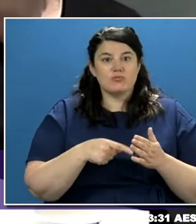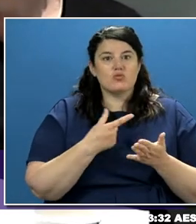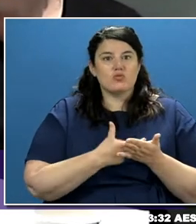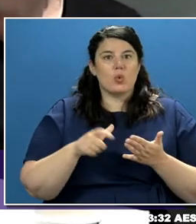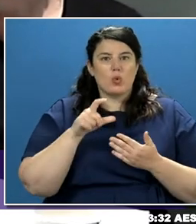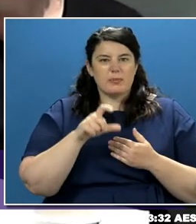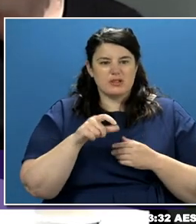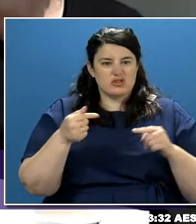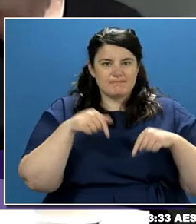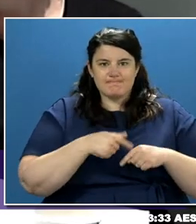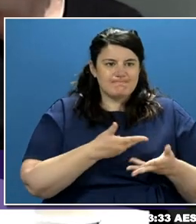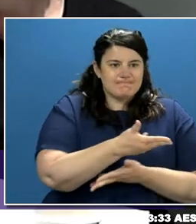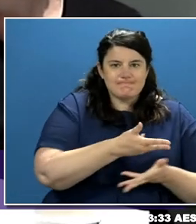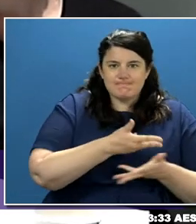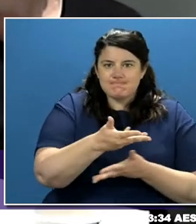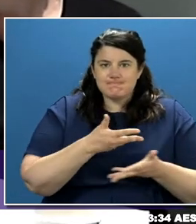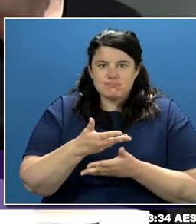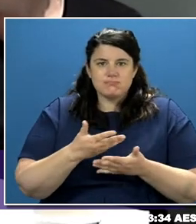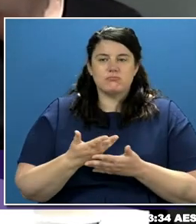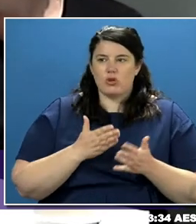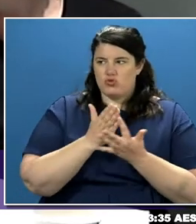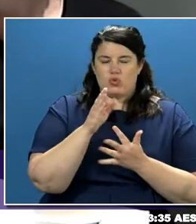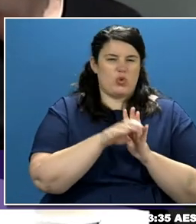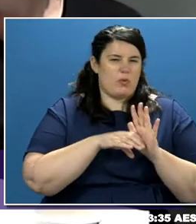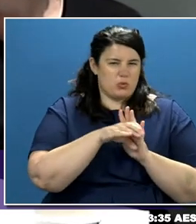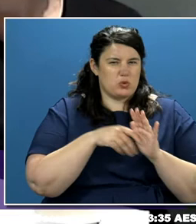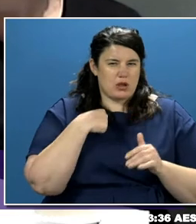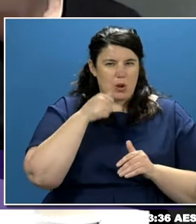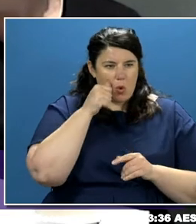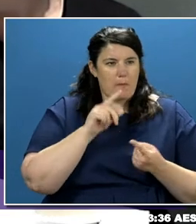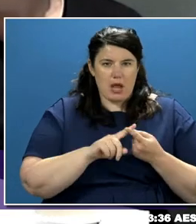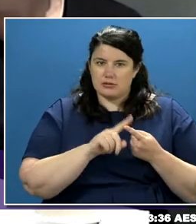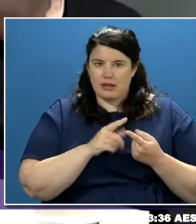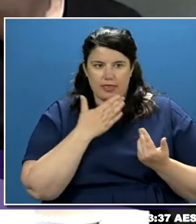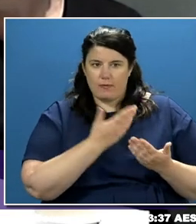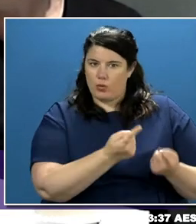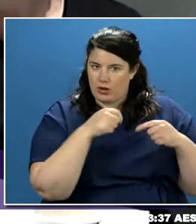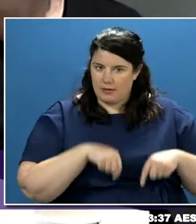remotely and giving evidence today. I will ask you please to follow the instructions of my associate